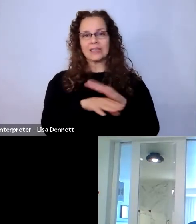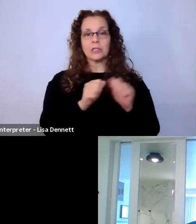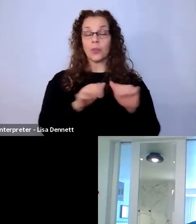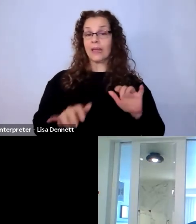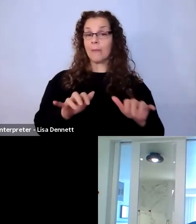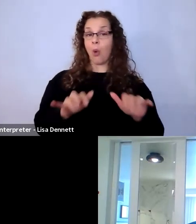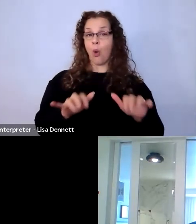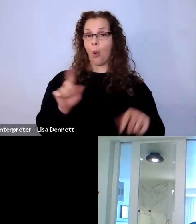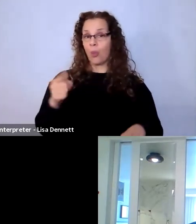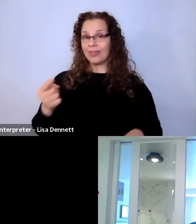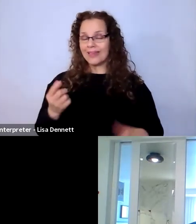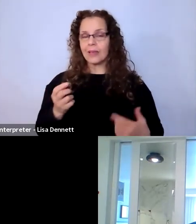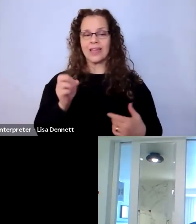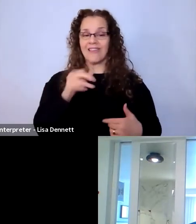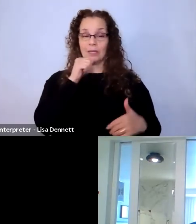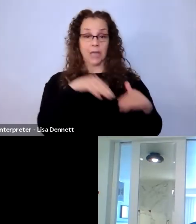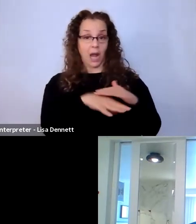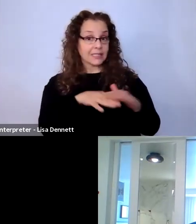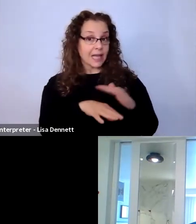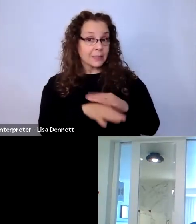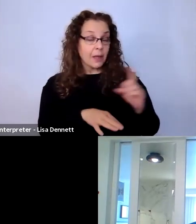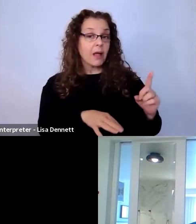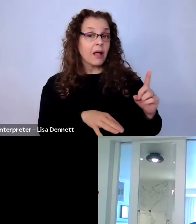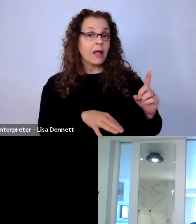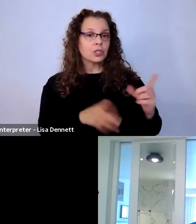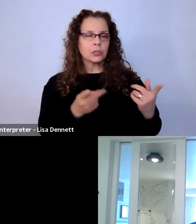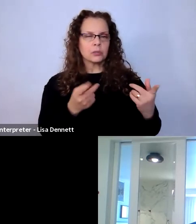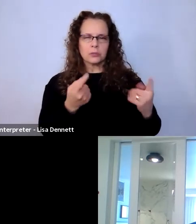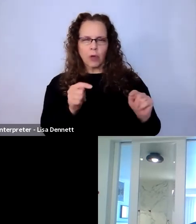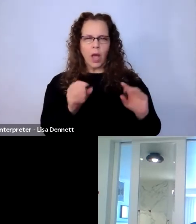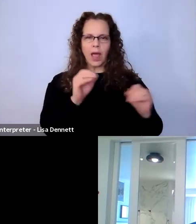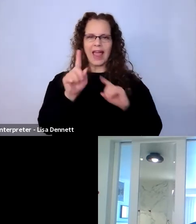And if it's not accessible just make some moves ask some questions to